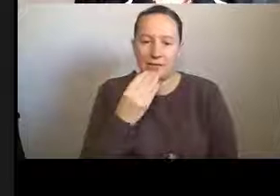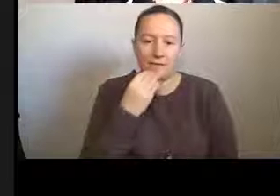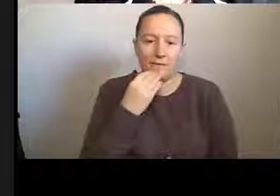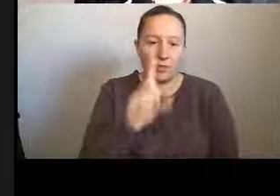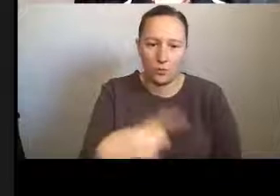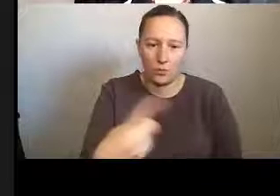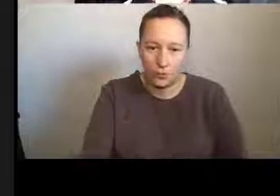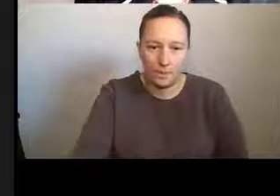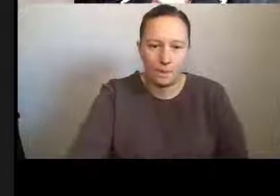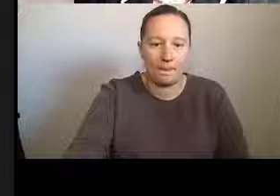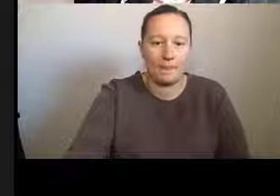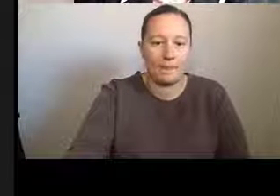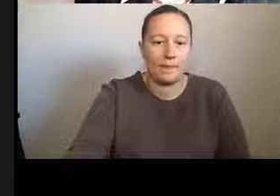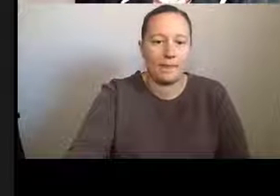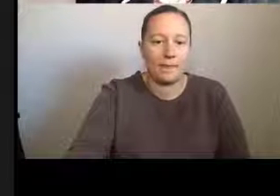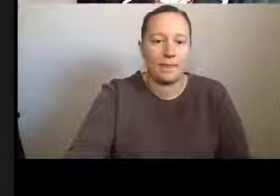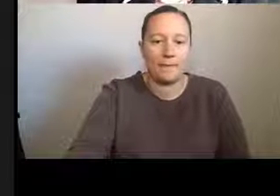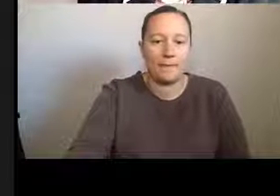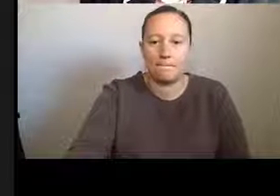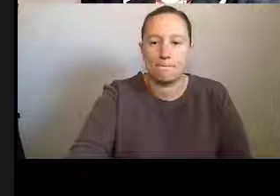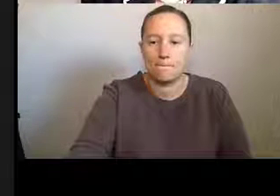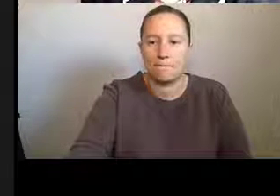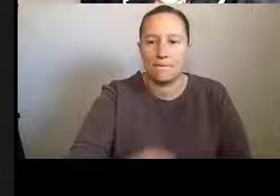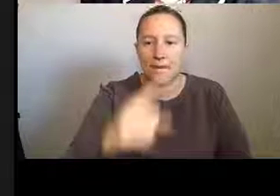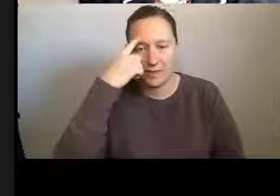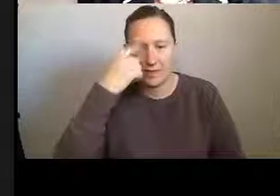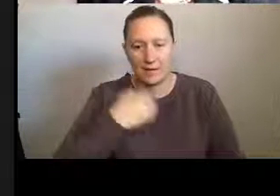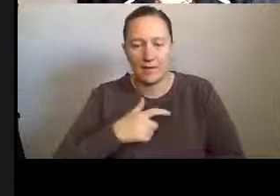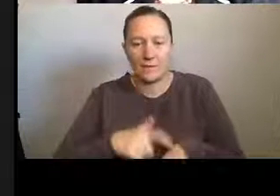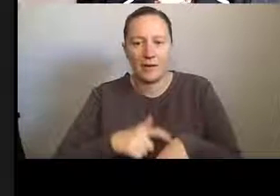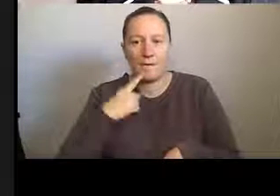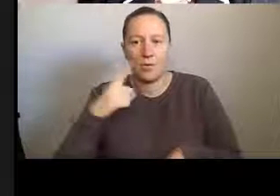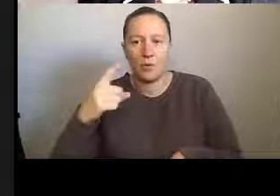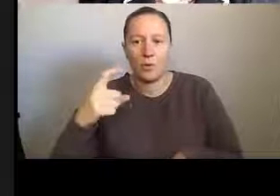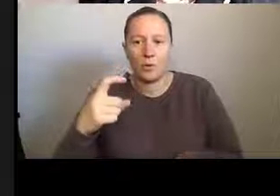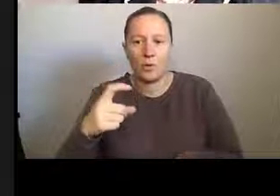Lyndi Lahl: I think we might have time for one more question, because it's 1:49.